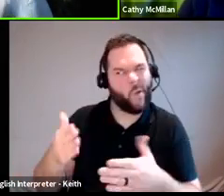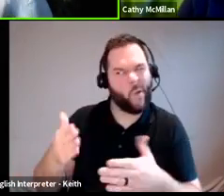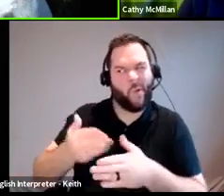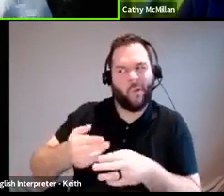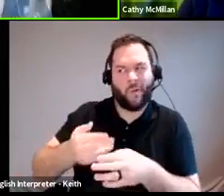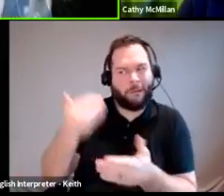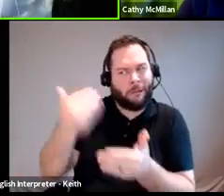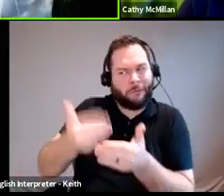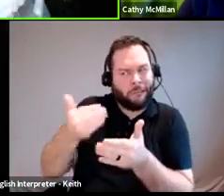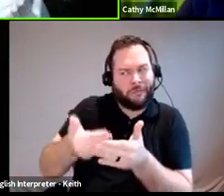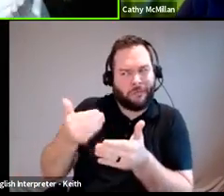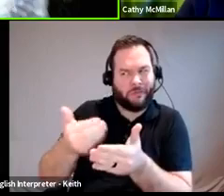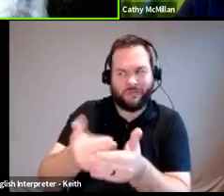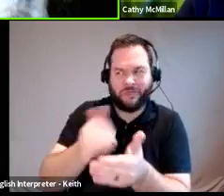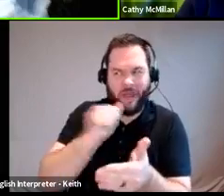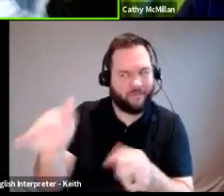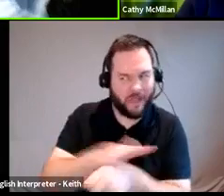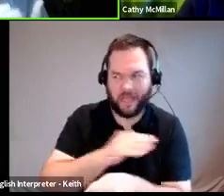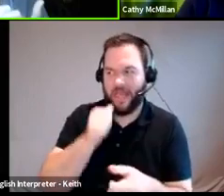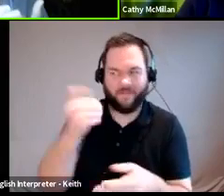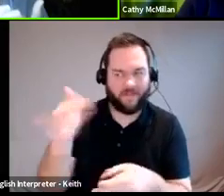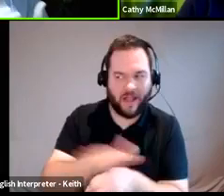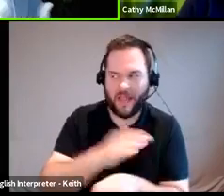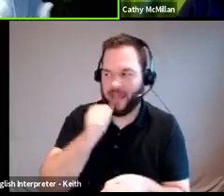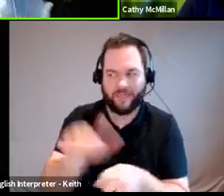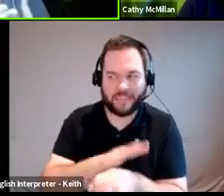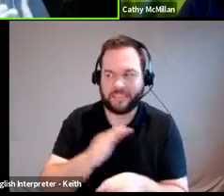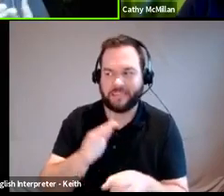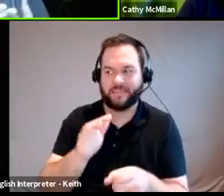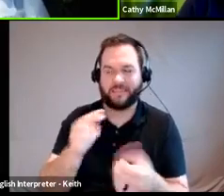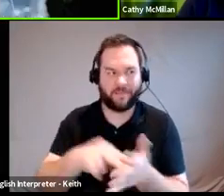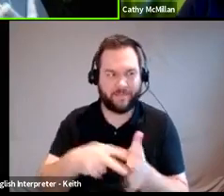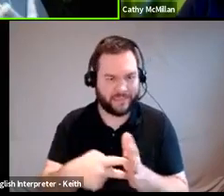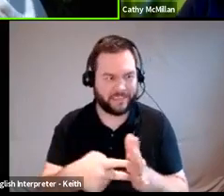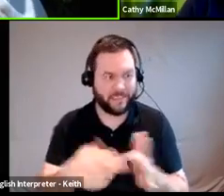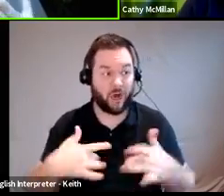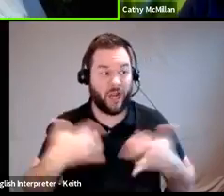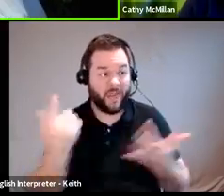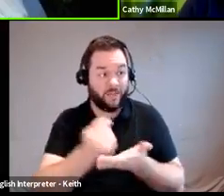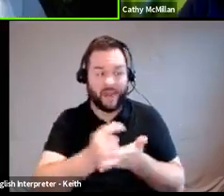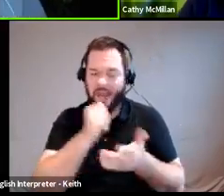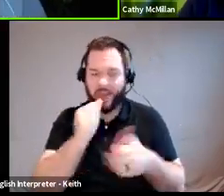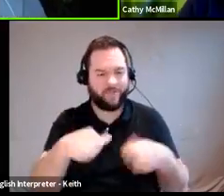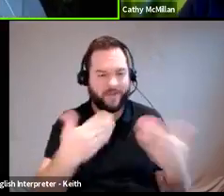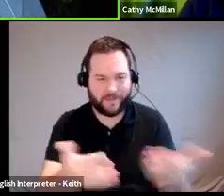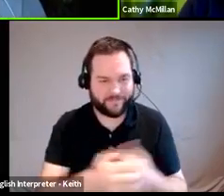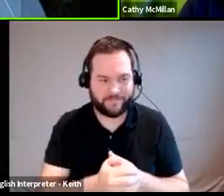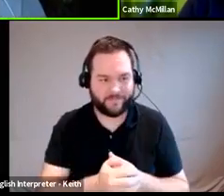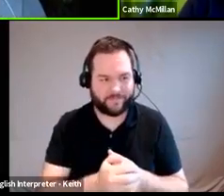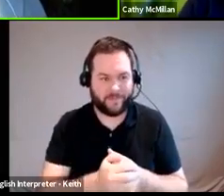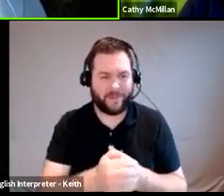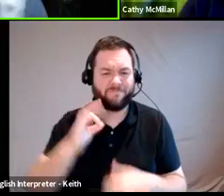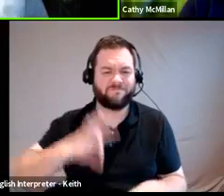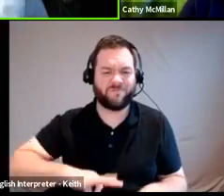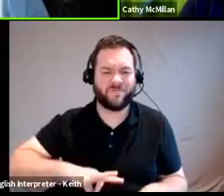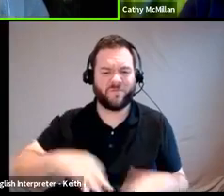and people were like Oh he's just borderline borderline just borderline borderline and all just borderline borderline. And all this time he missed out. e missed out on early Sarah e missed out on early therapies